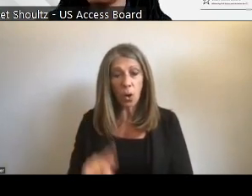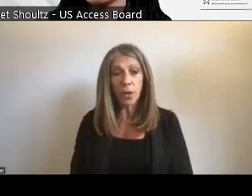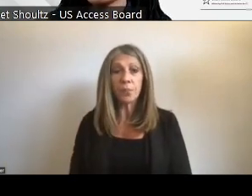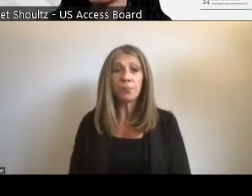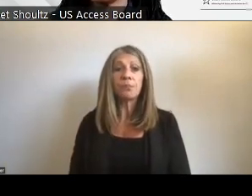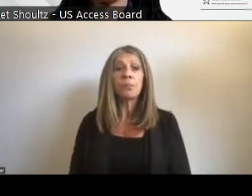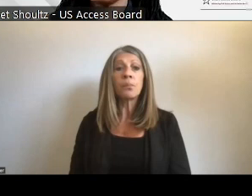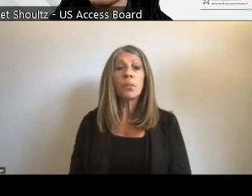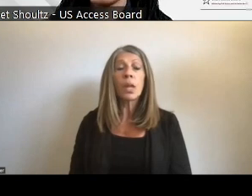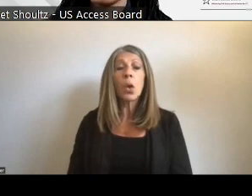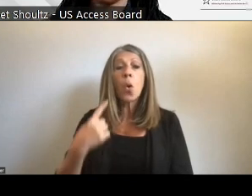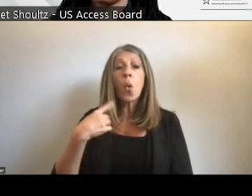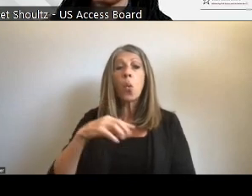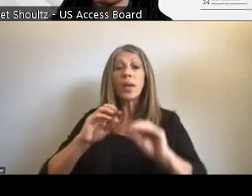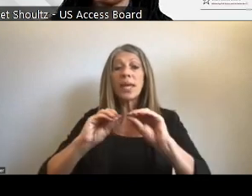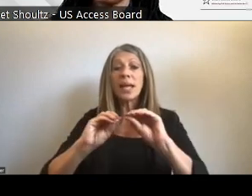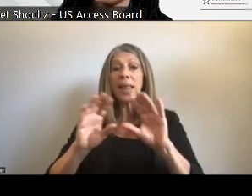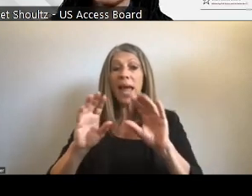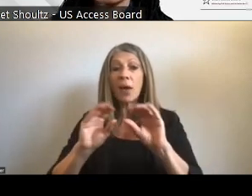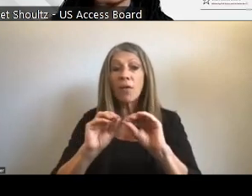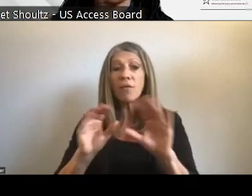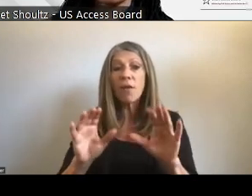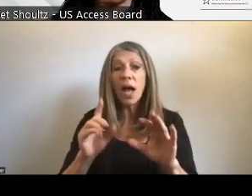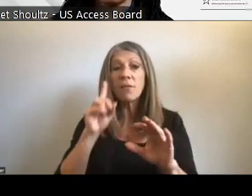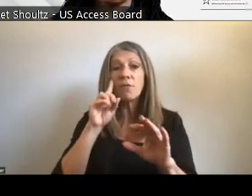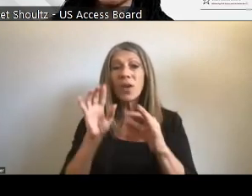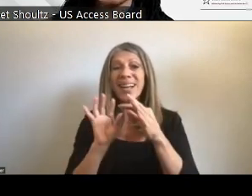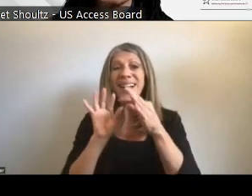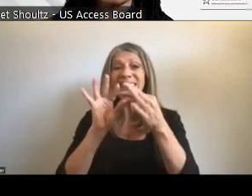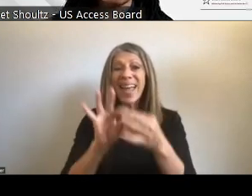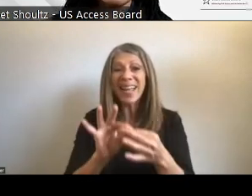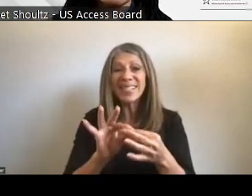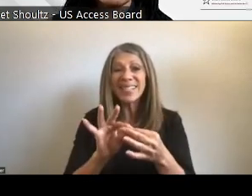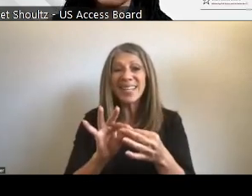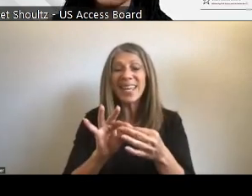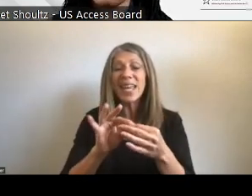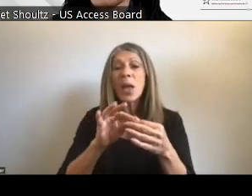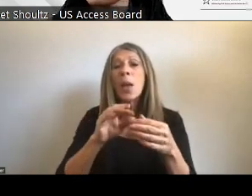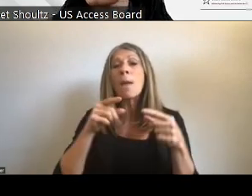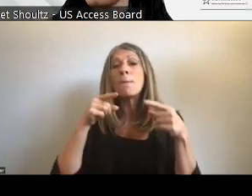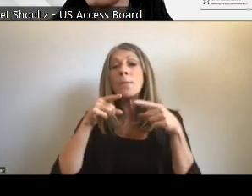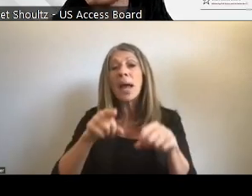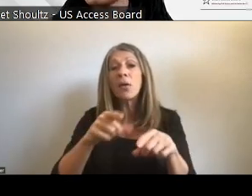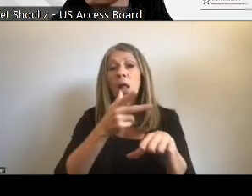We clarified the requirement for connecting parallel parking spaces to pedestrian access